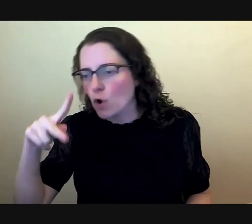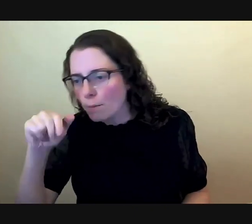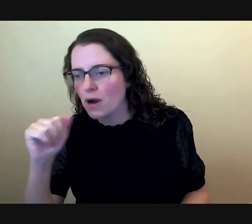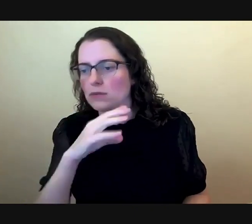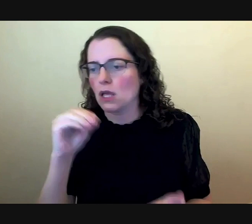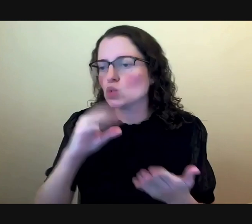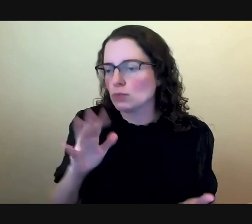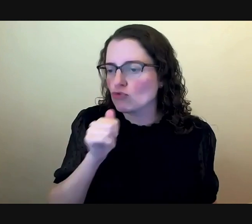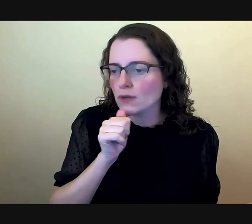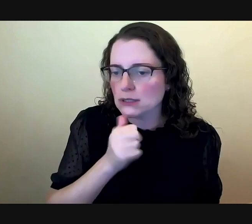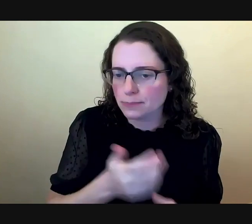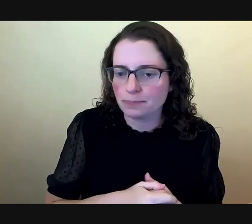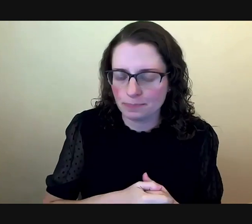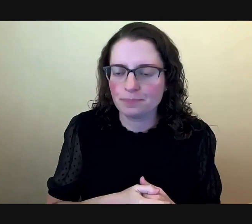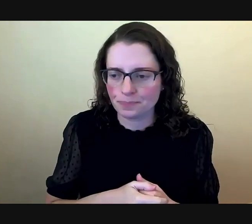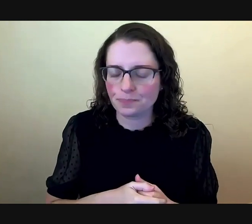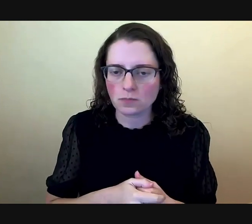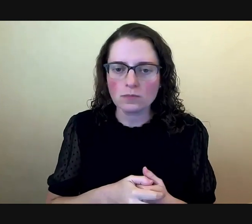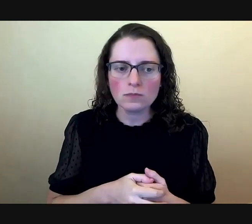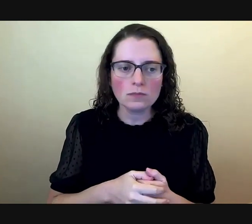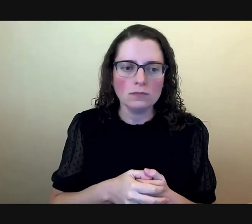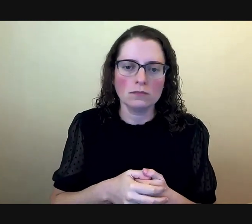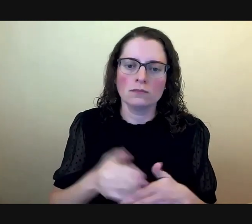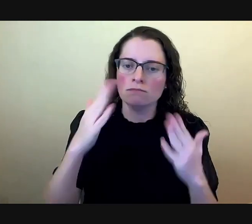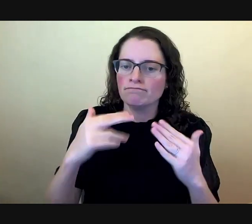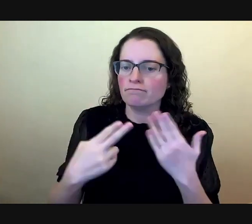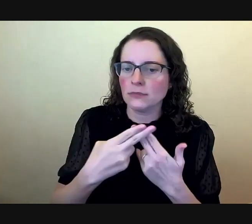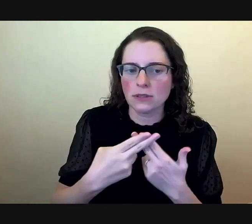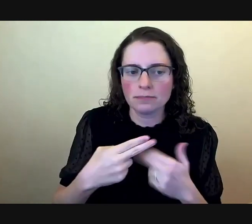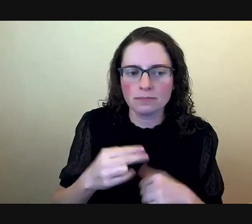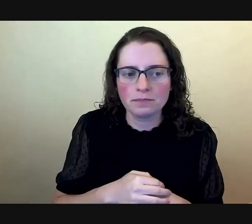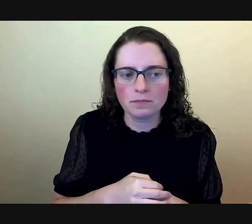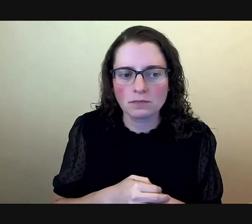for HIPAA and FERPA and the student's privacy. Next slide.